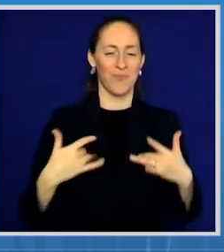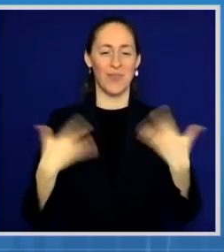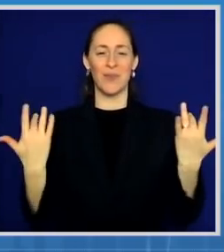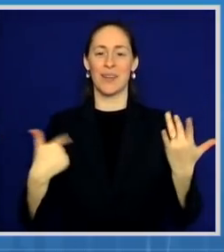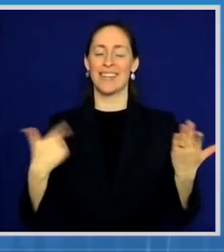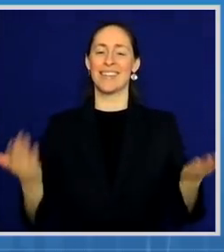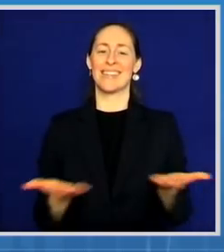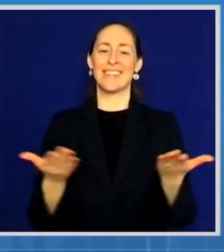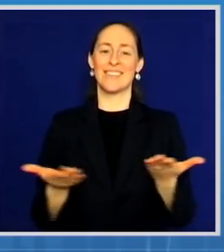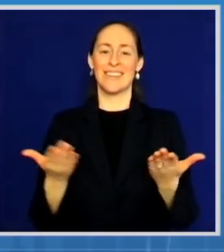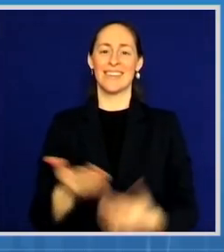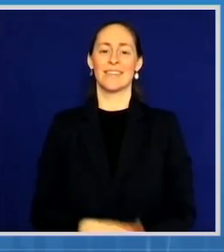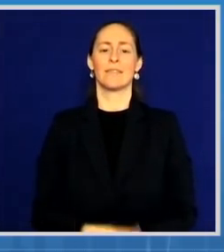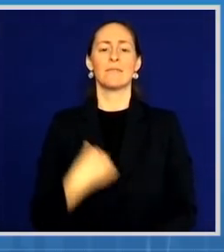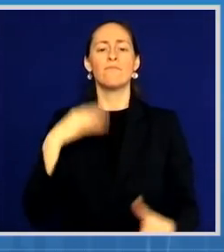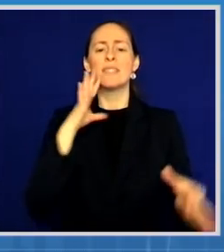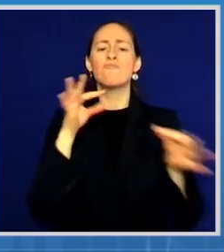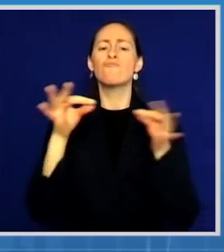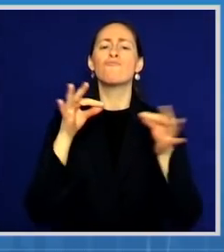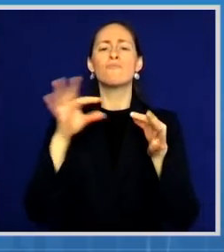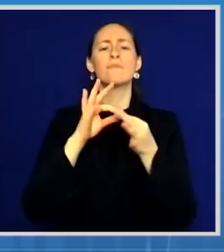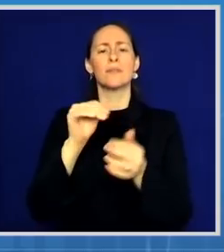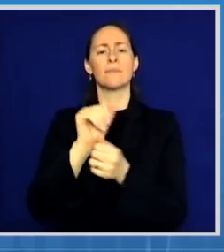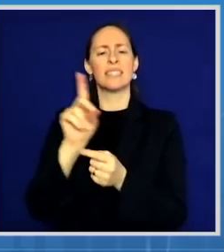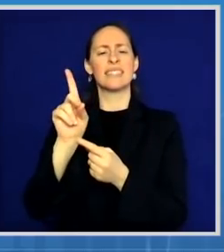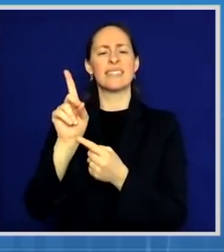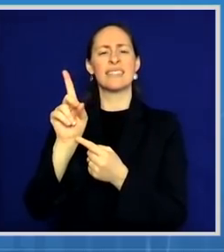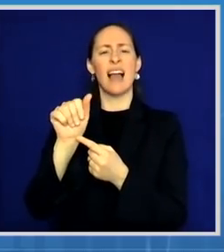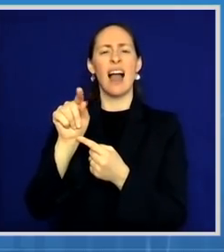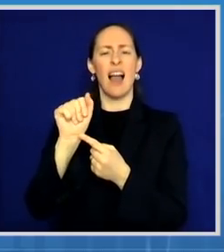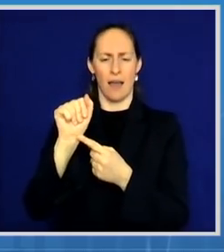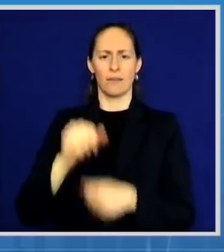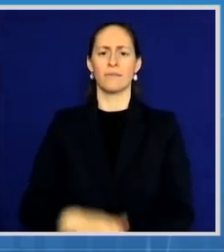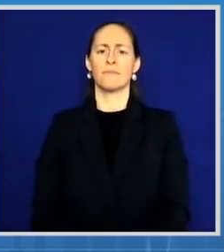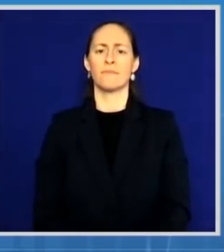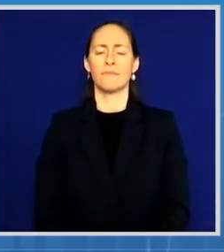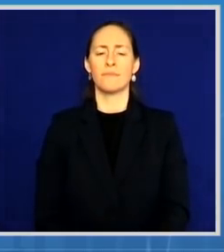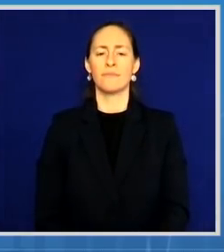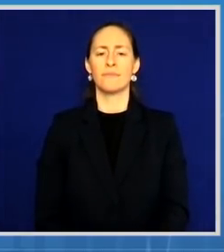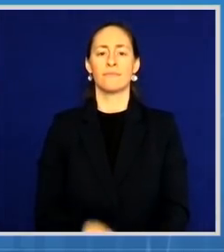Yesterday, CDC reported over 53,000 new cases of COVID-19.